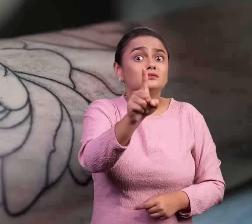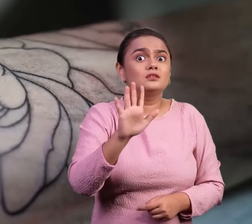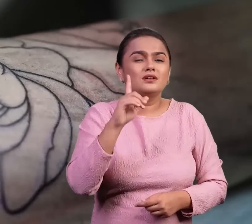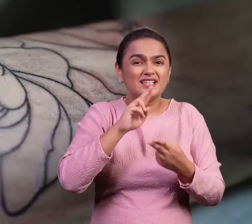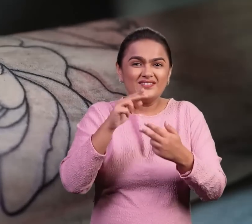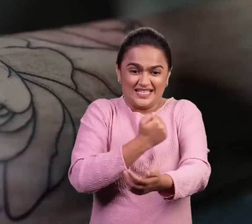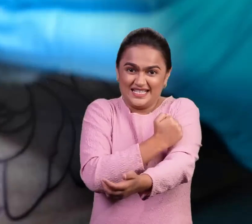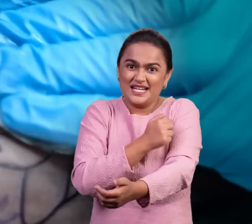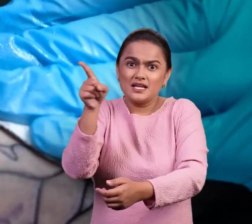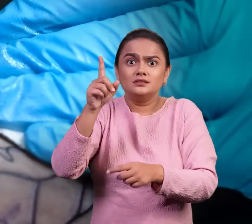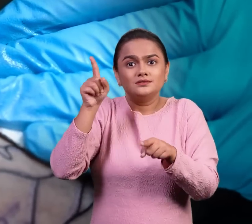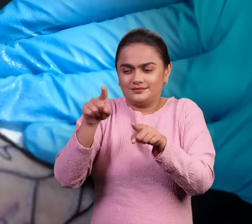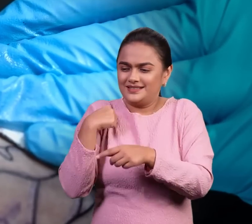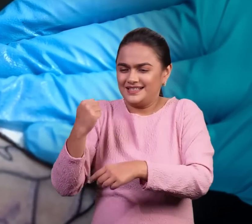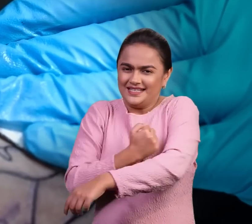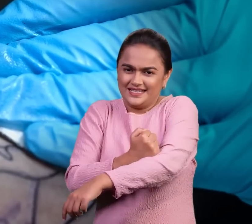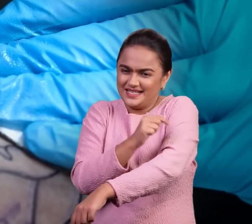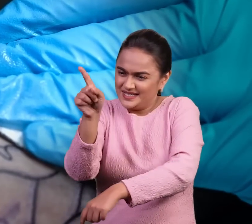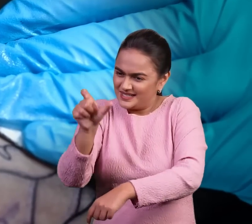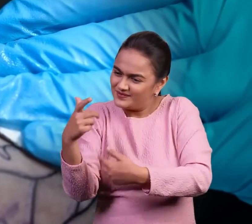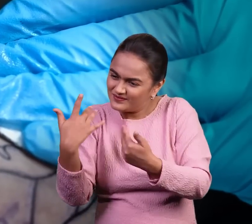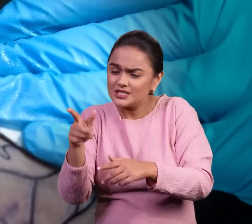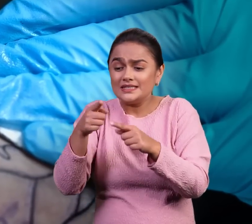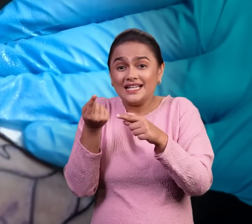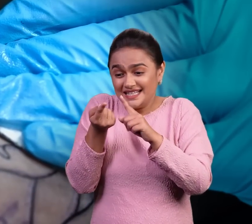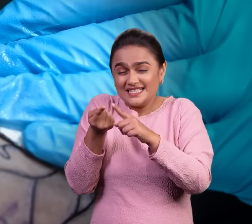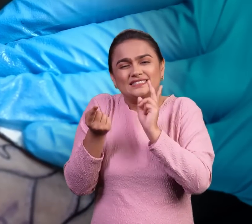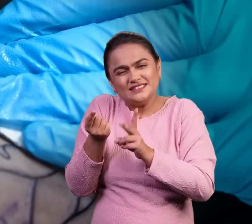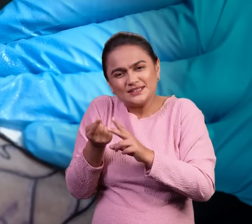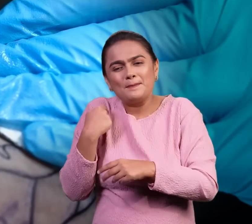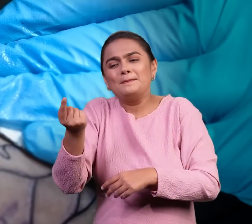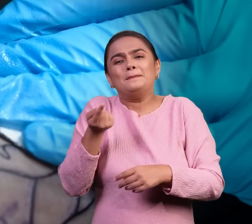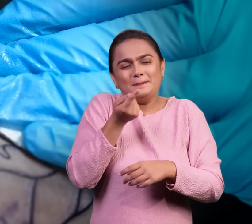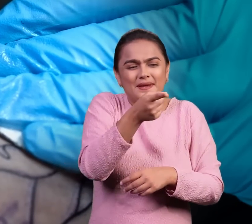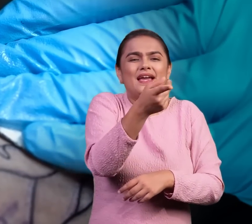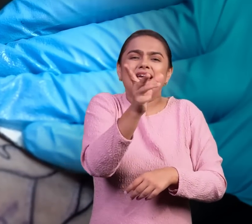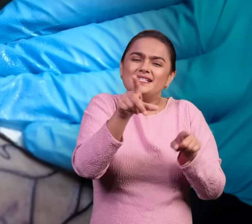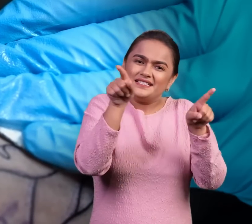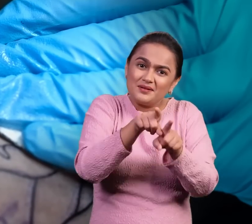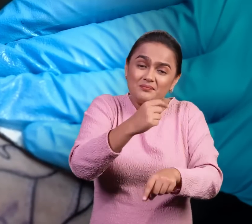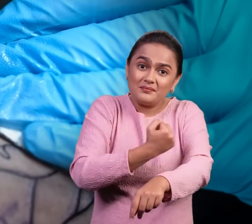If the tattoo artist uses the same needle that was used on someone else,